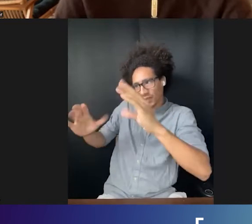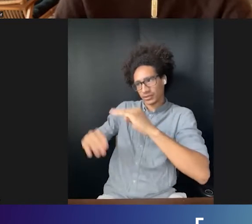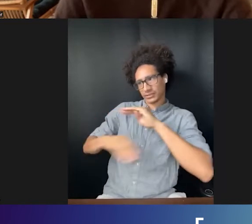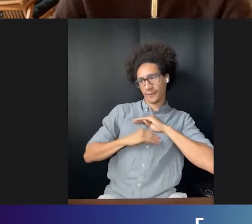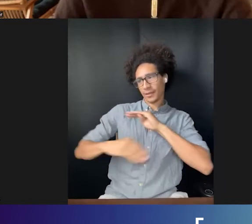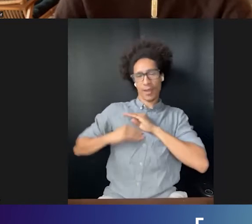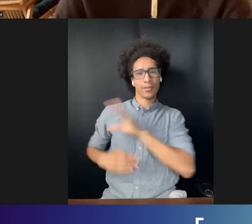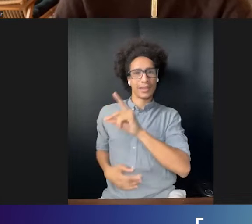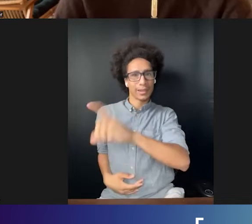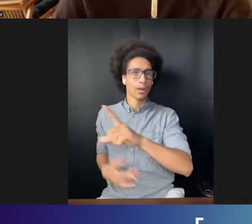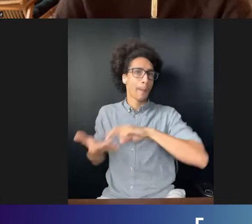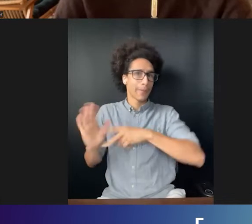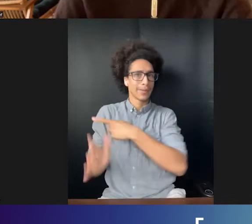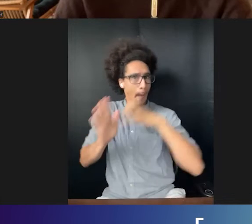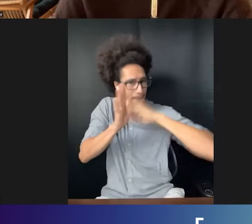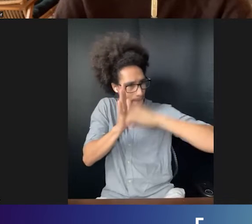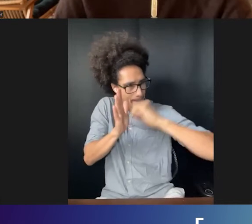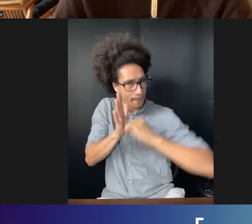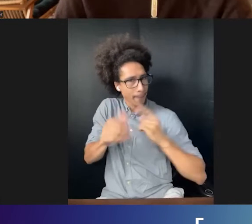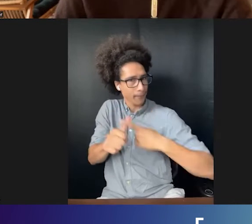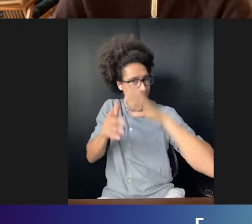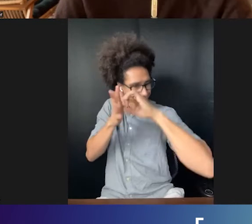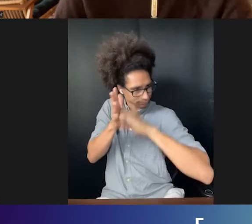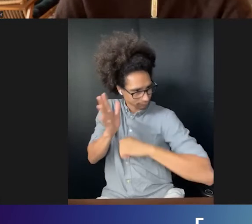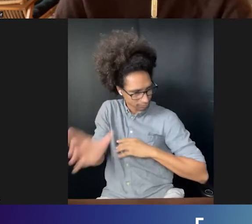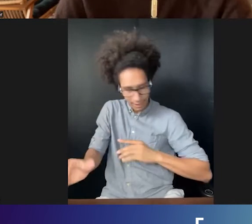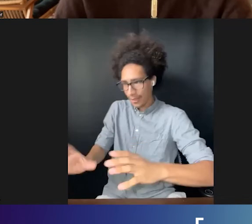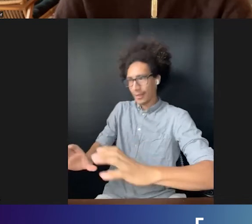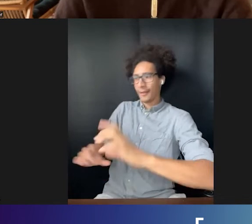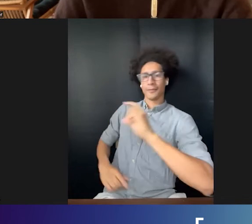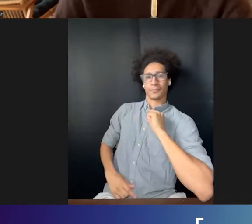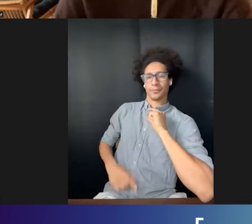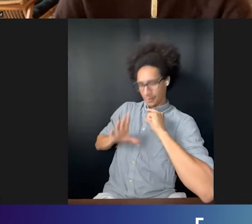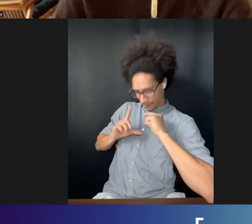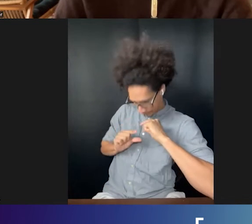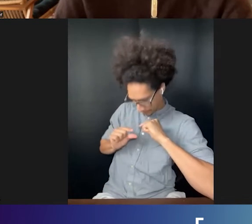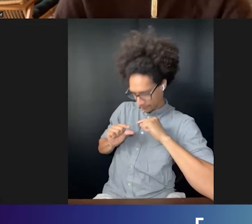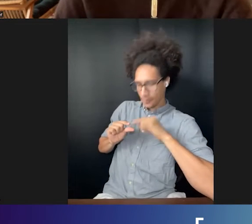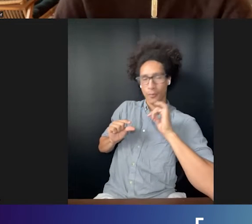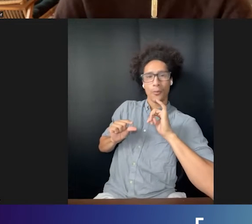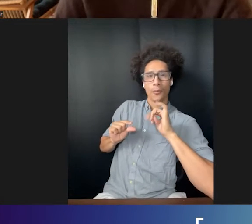So And then, Steven, I know that that's also kind of broad and big topic, but are there experiences